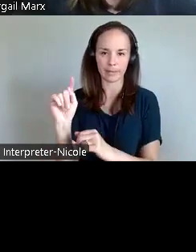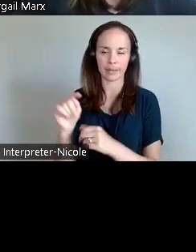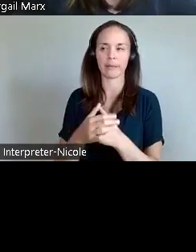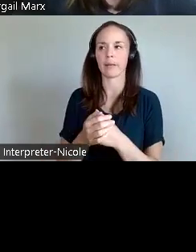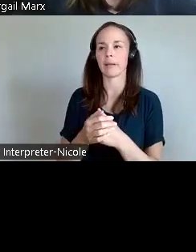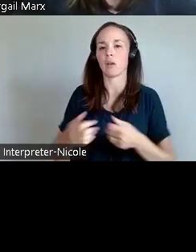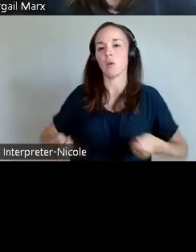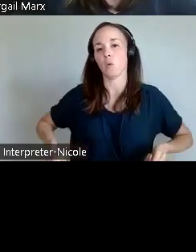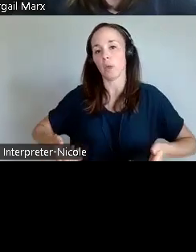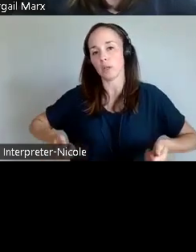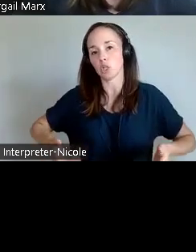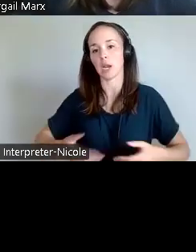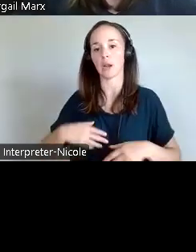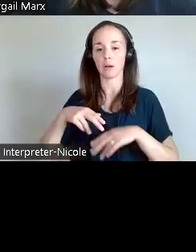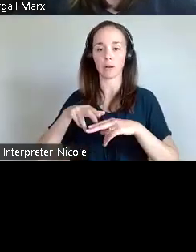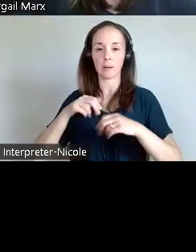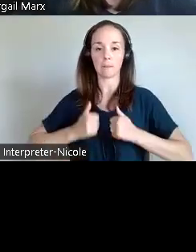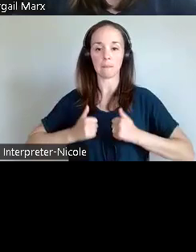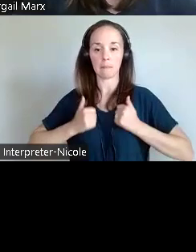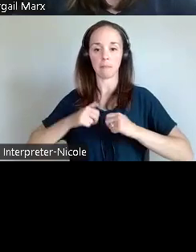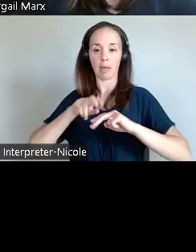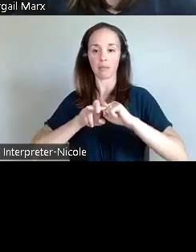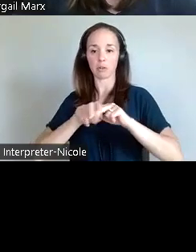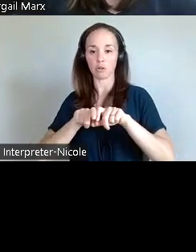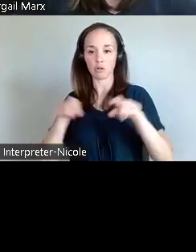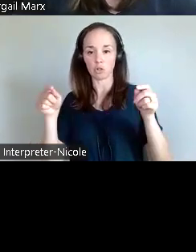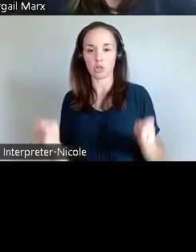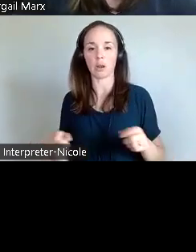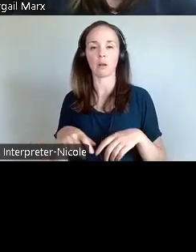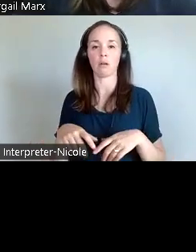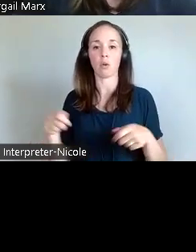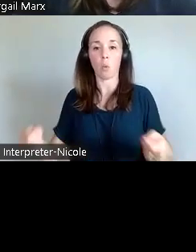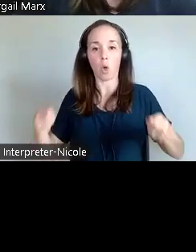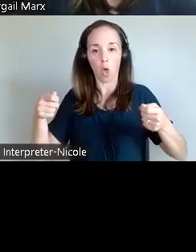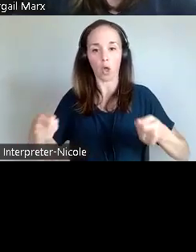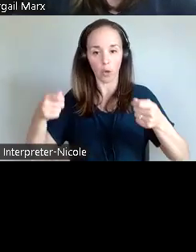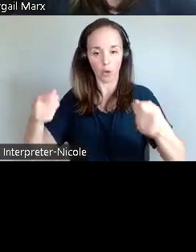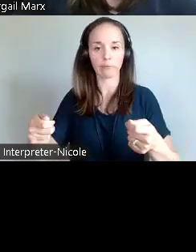bath chair or a walker, those are durable medical equipment as well, and as long as you meet certain